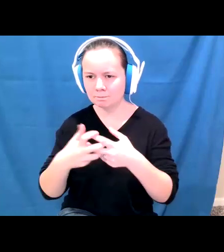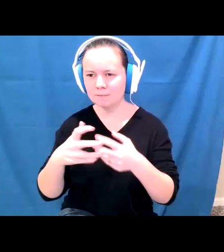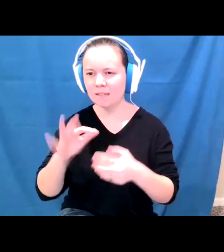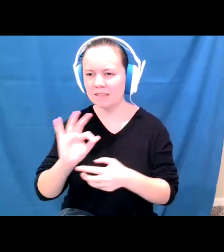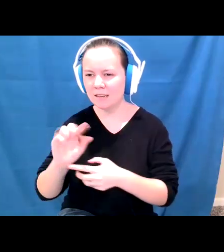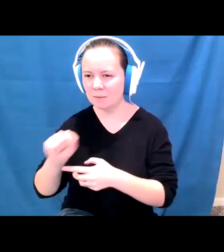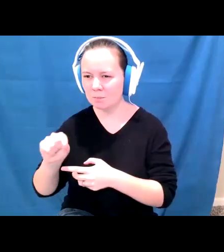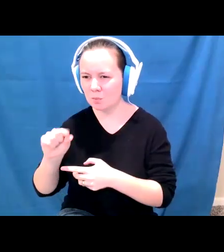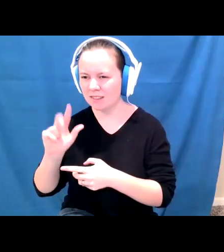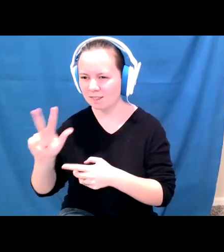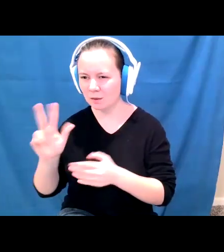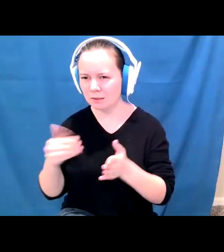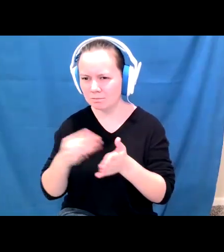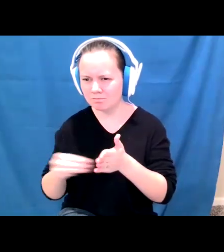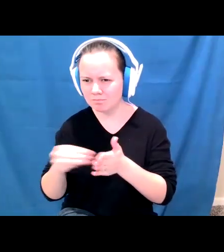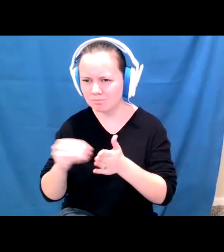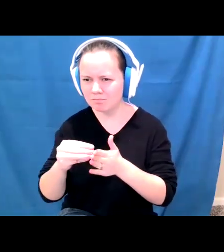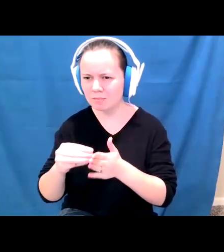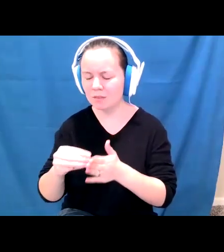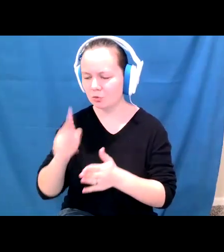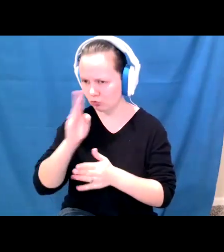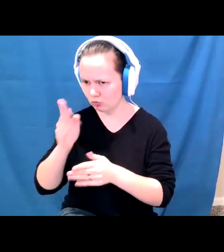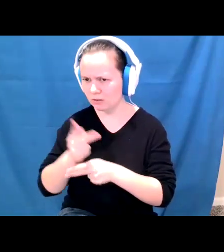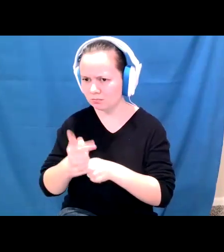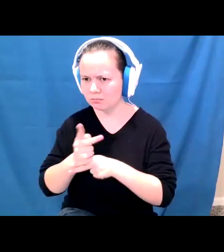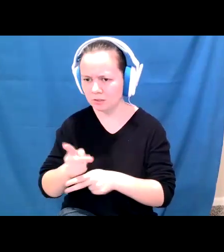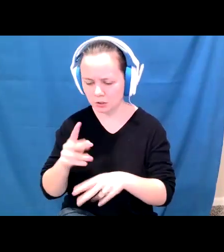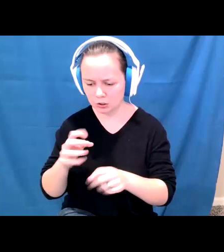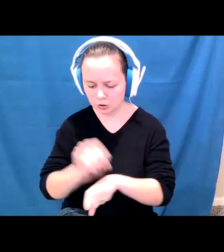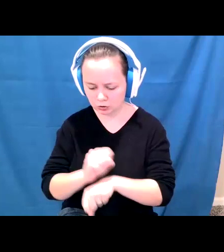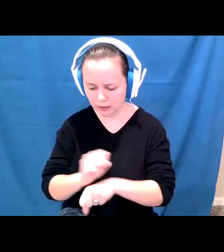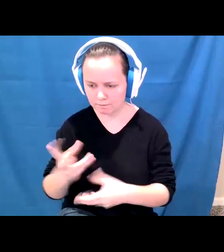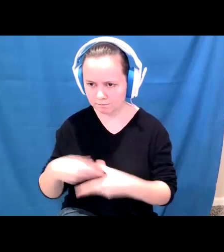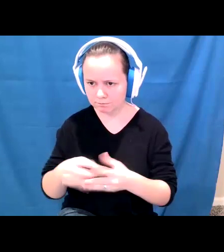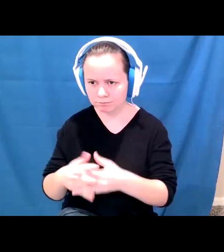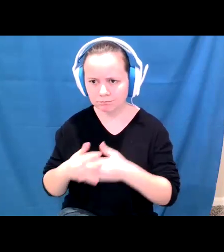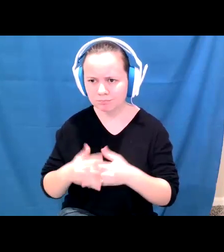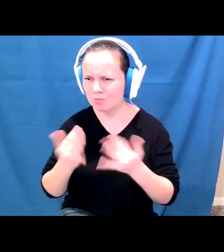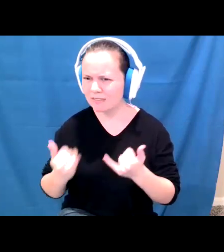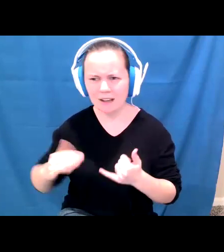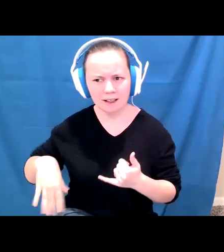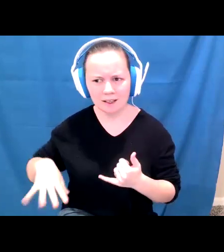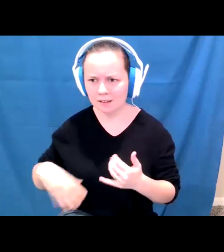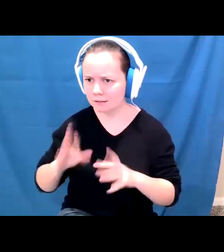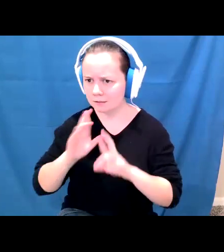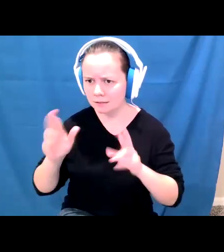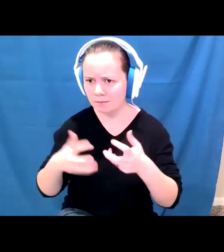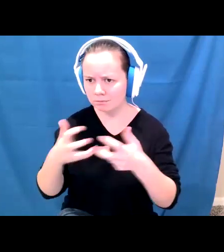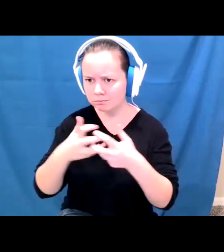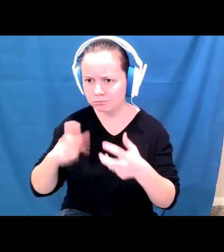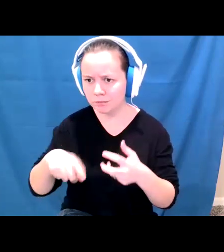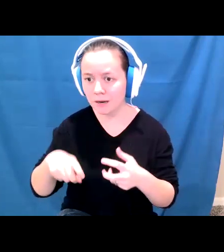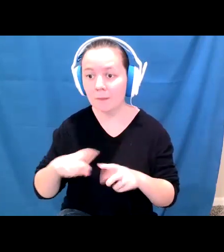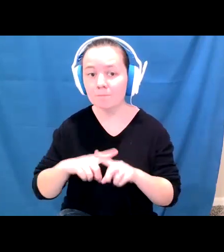That's a level of demand we're just not ready for. But it's also the very challenge the Direct Care Workforce Strategies Center hopes to address.